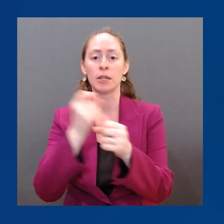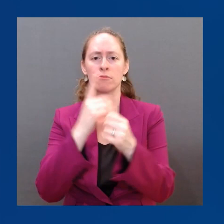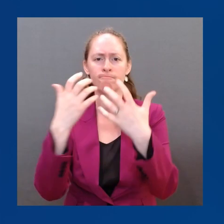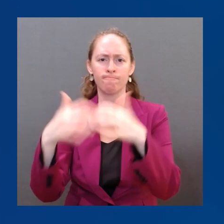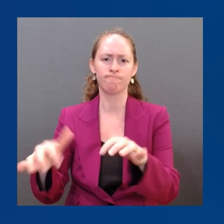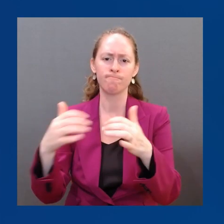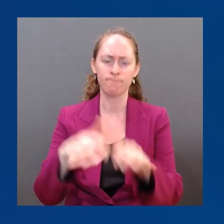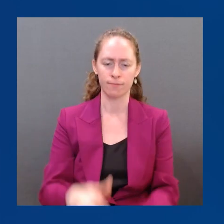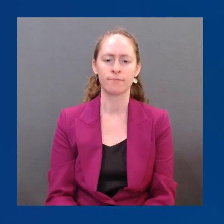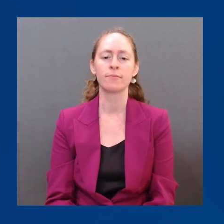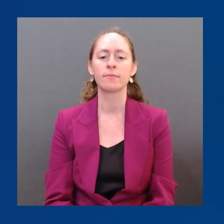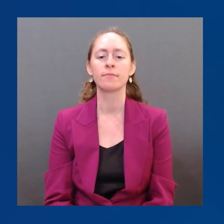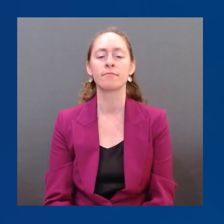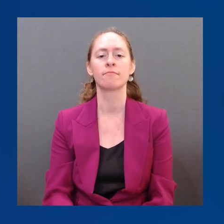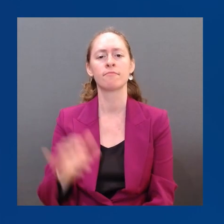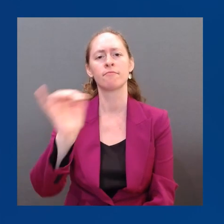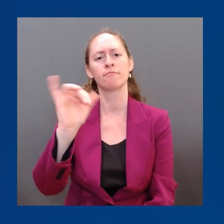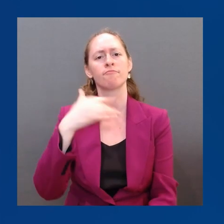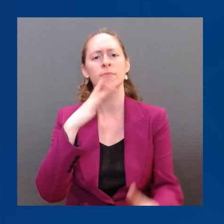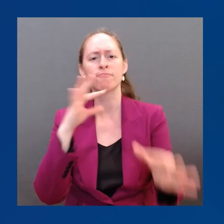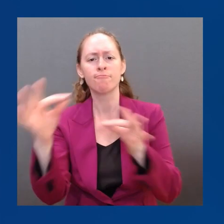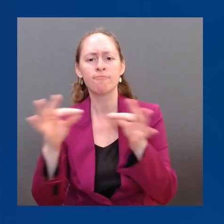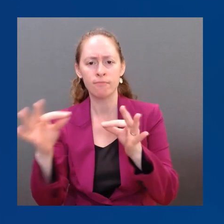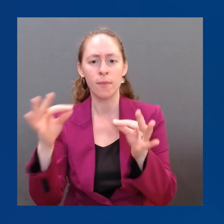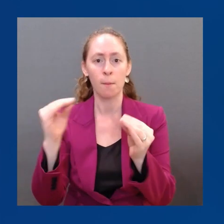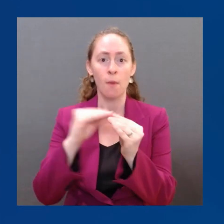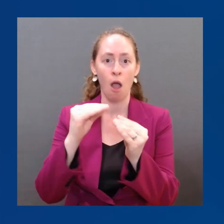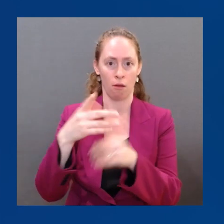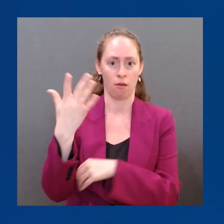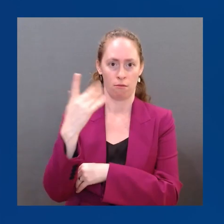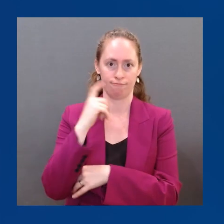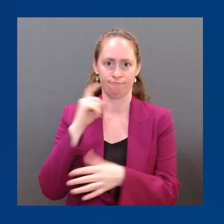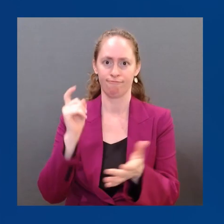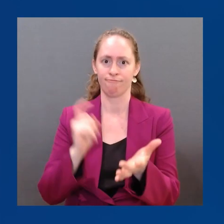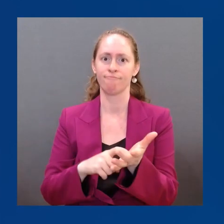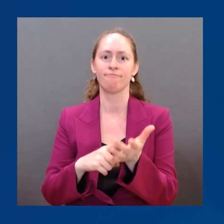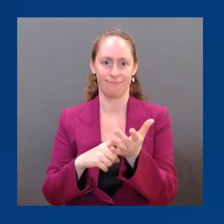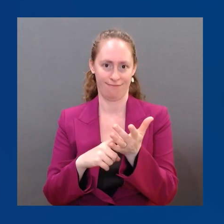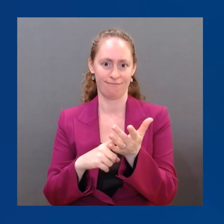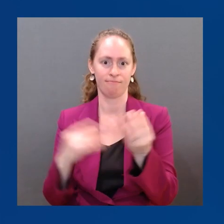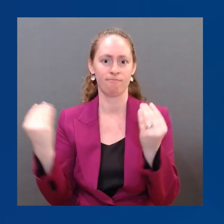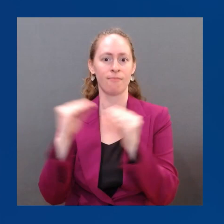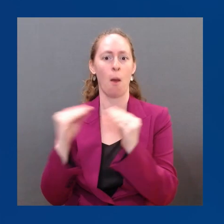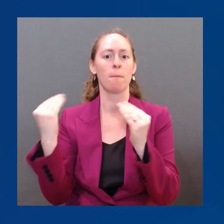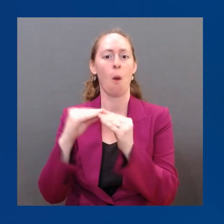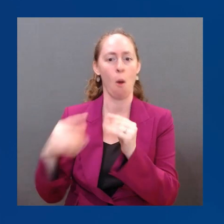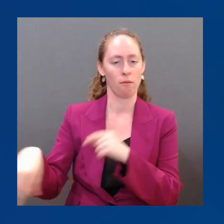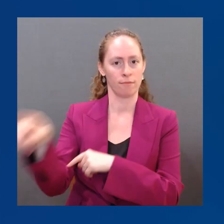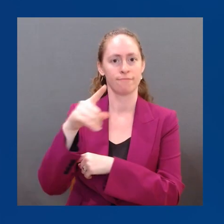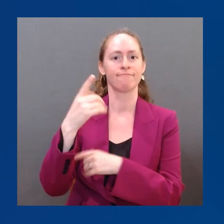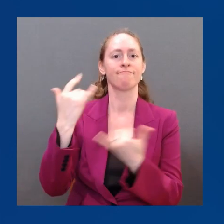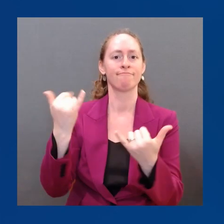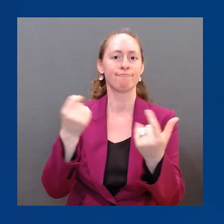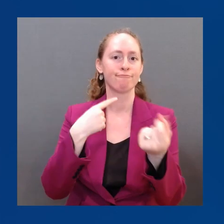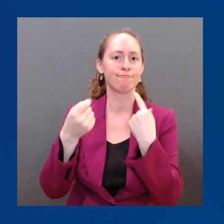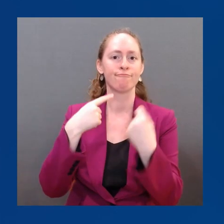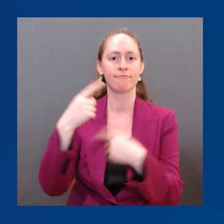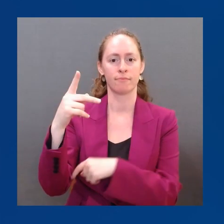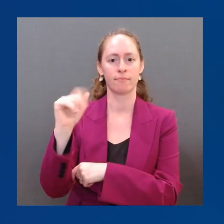I think, is a dramatic increase in the use of Paxlovid -- about fourfold increase just in the last month. And our latest estimates